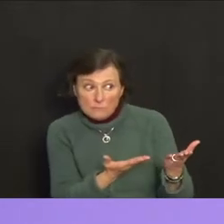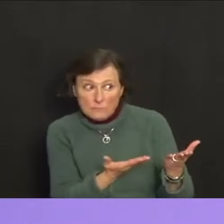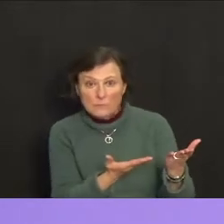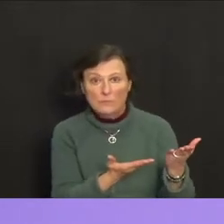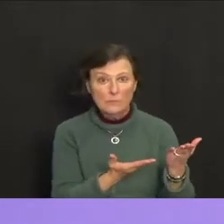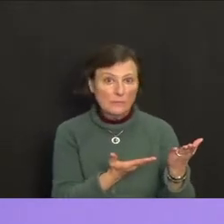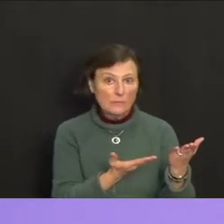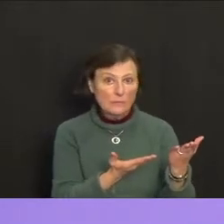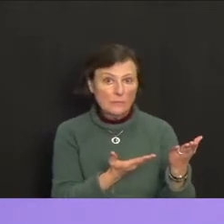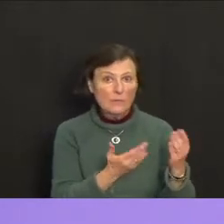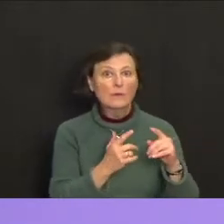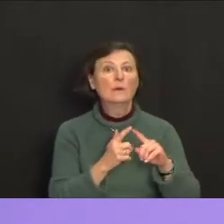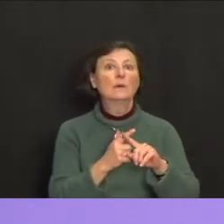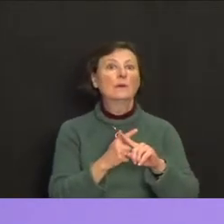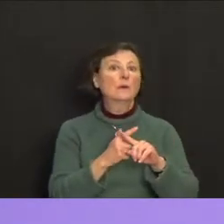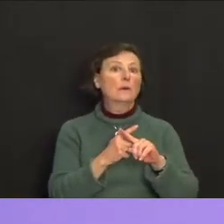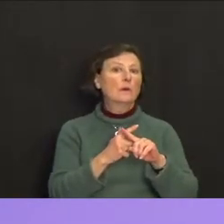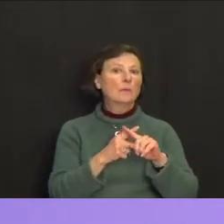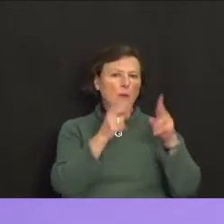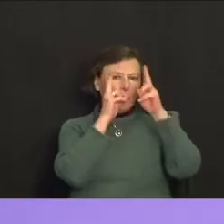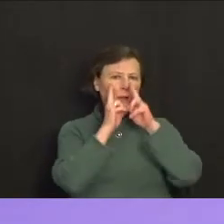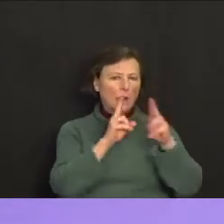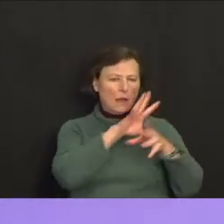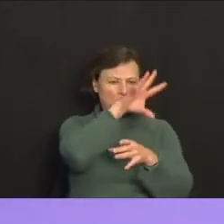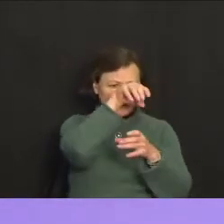but to honor the inherent worth and dignity of another